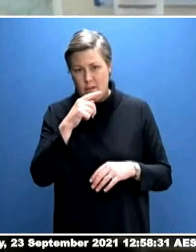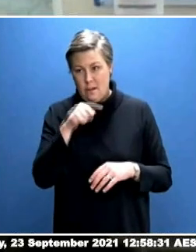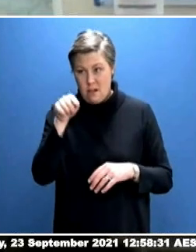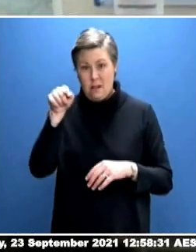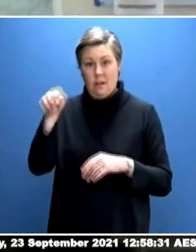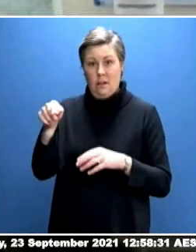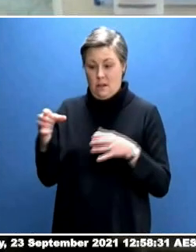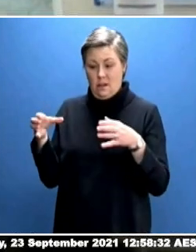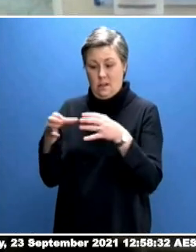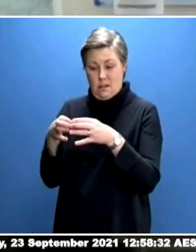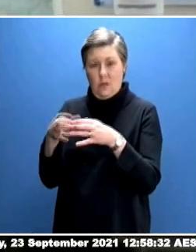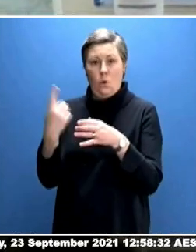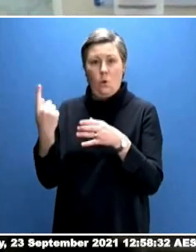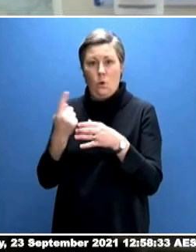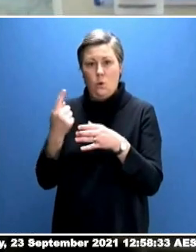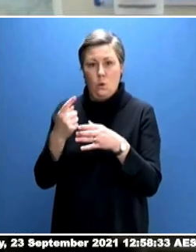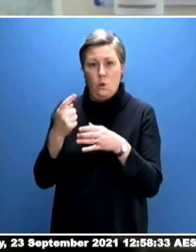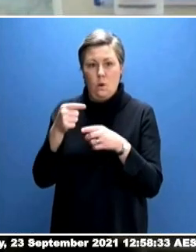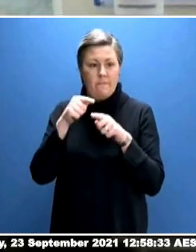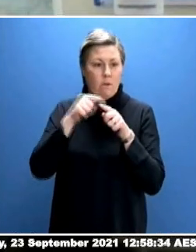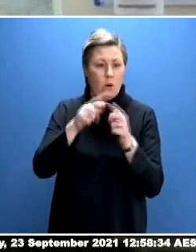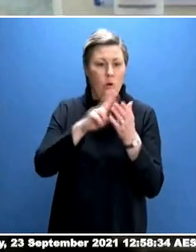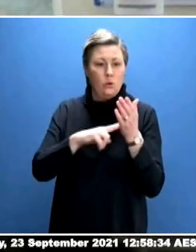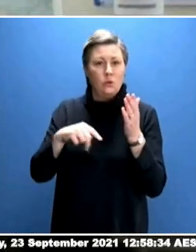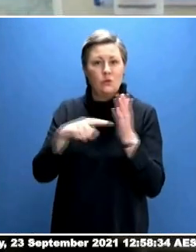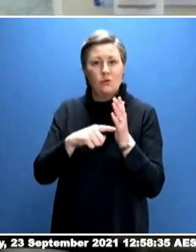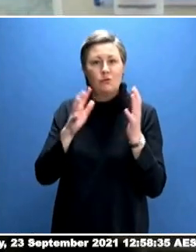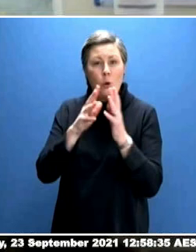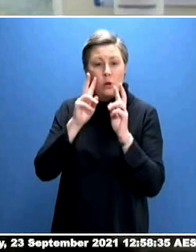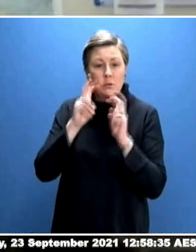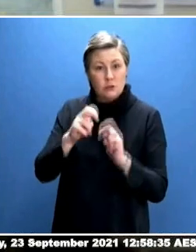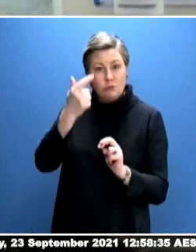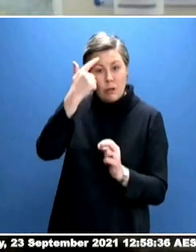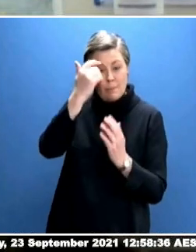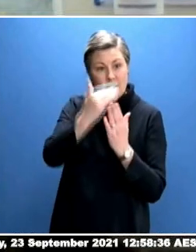do our best to contribute, even there where we have at the moment one person